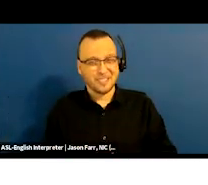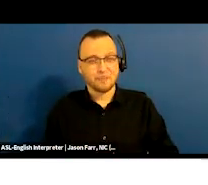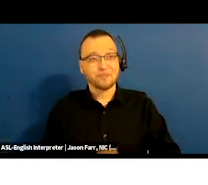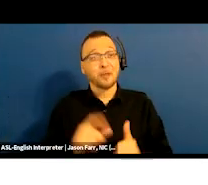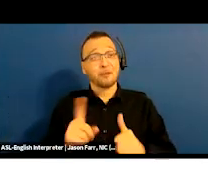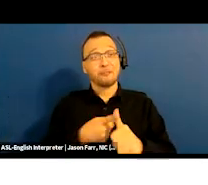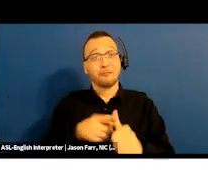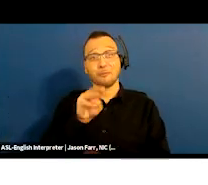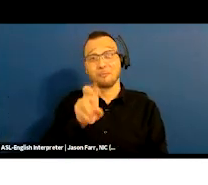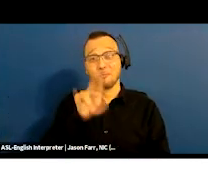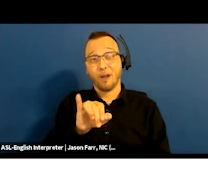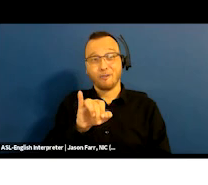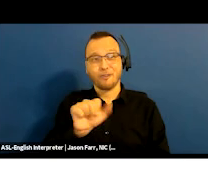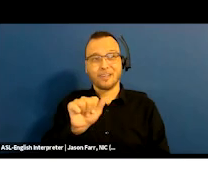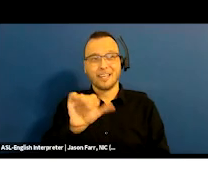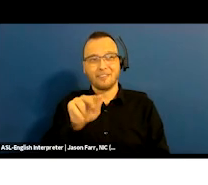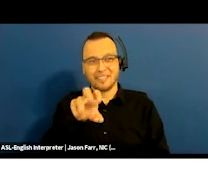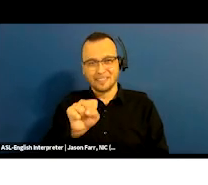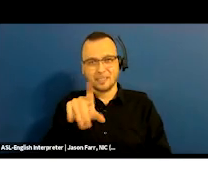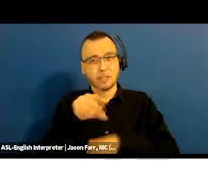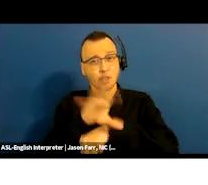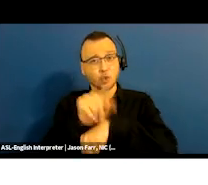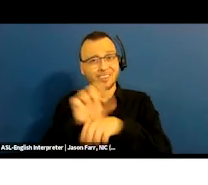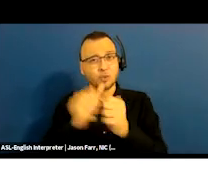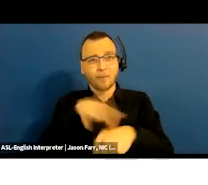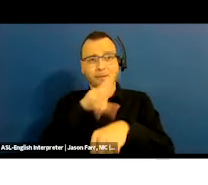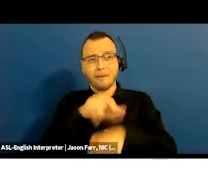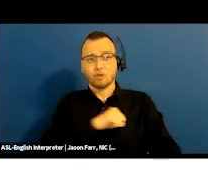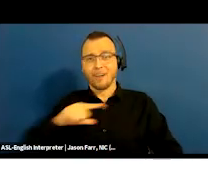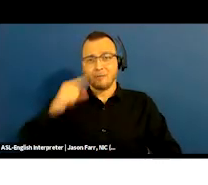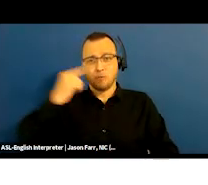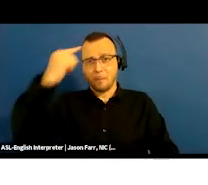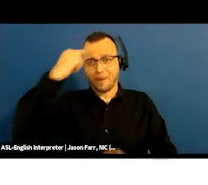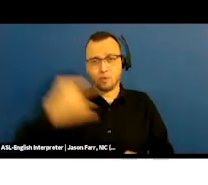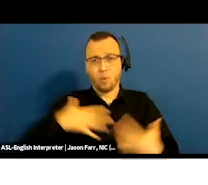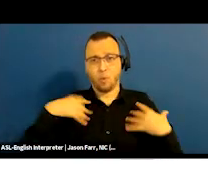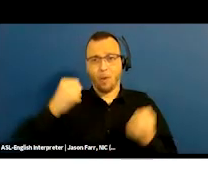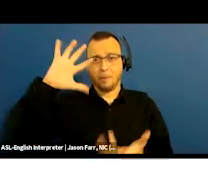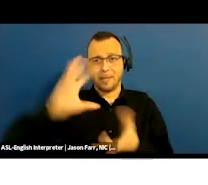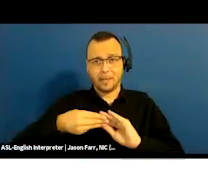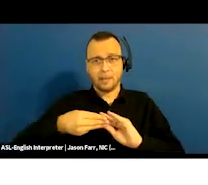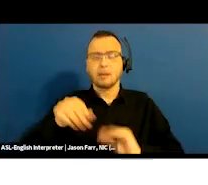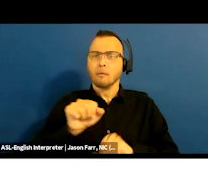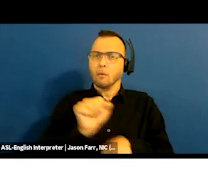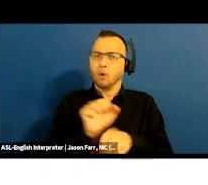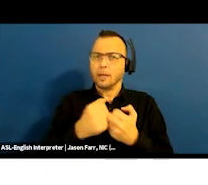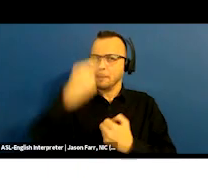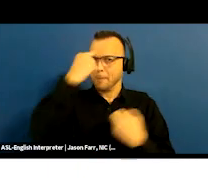in the webinar materials. I will give you just a brief overview, but I encourage you to check out their full expertise